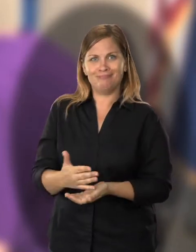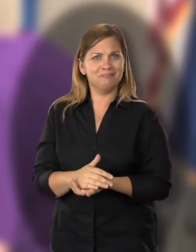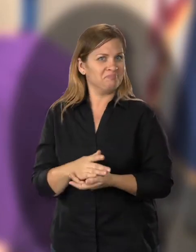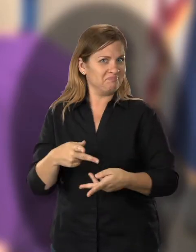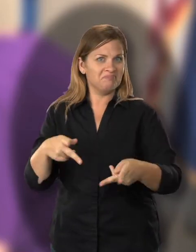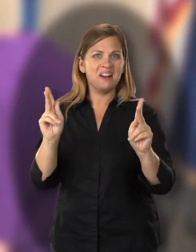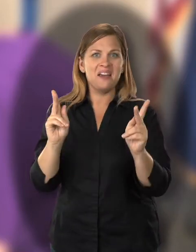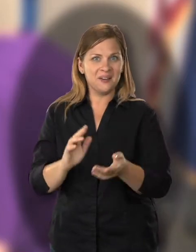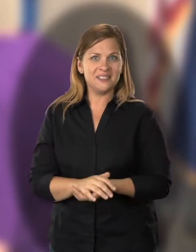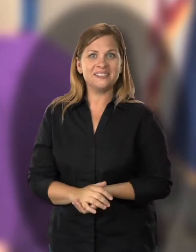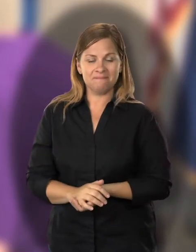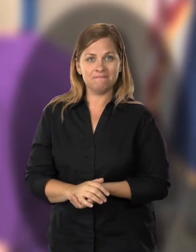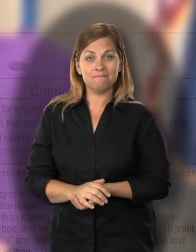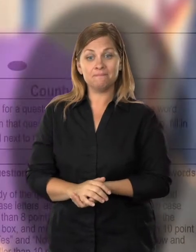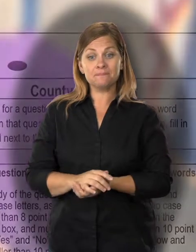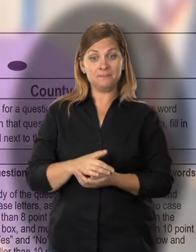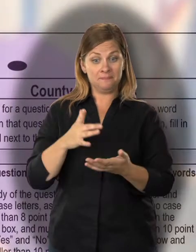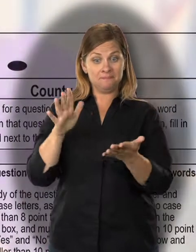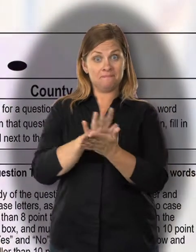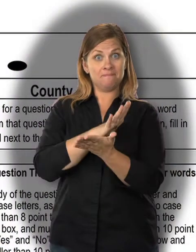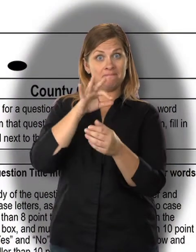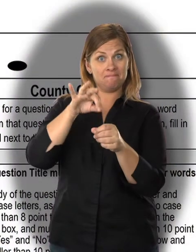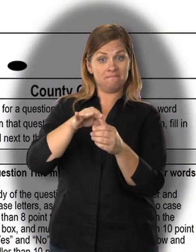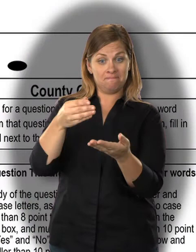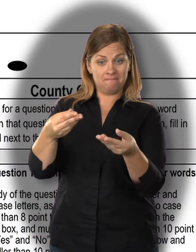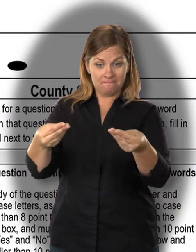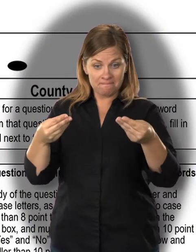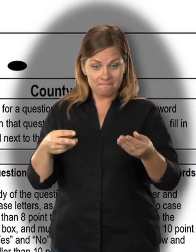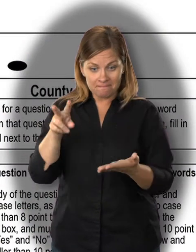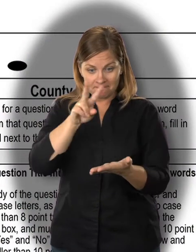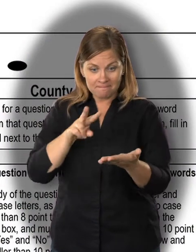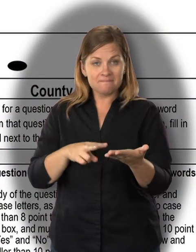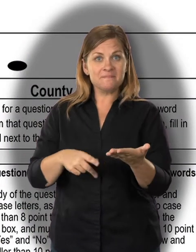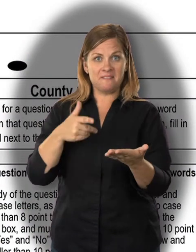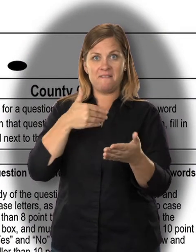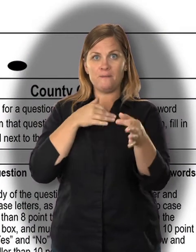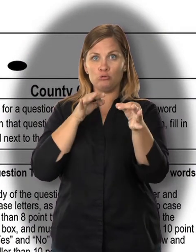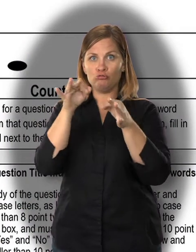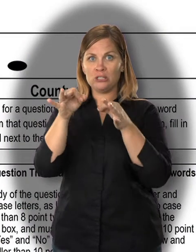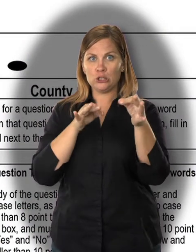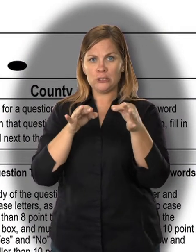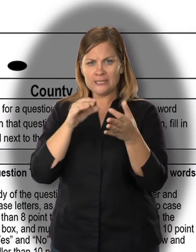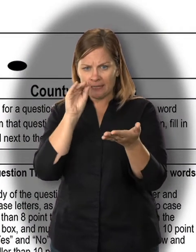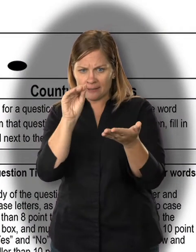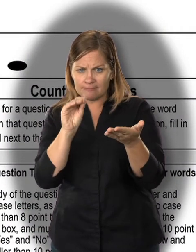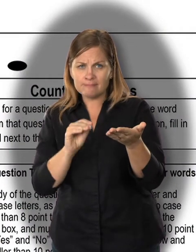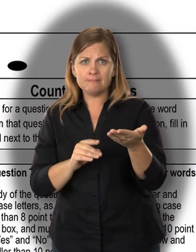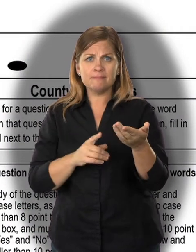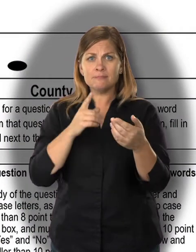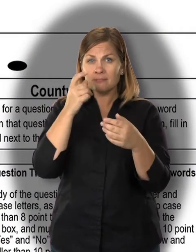and how the process works. Always read the instructions and fill in your ballot carefully